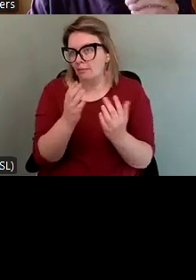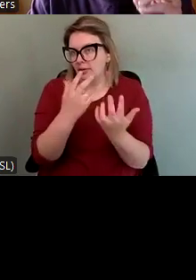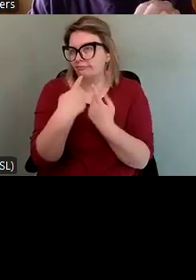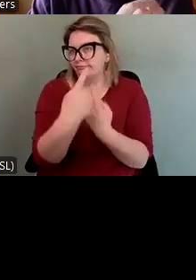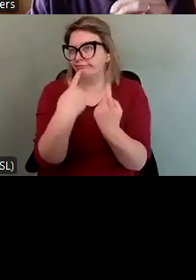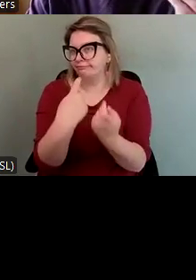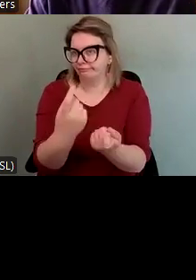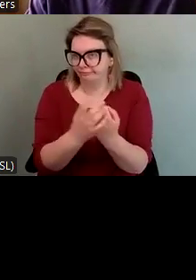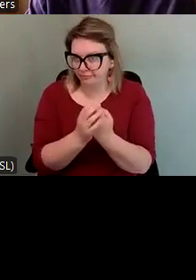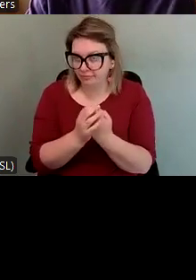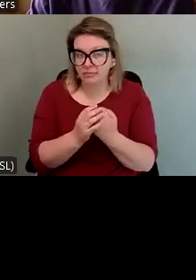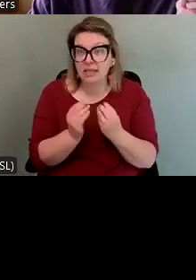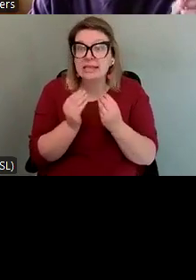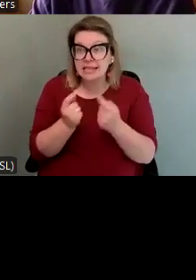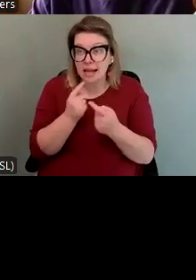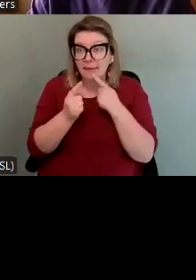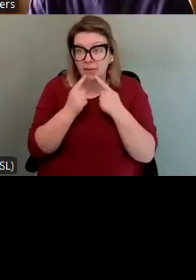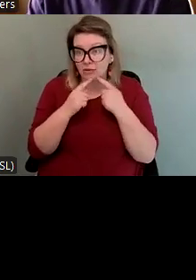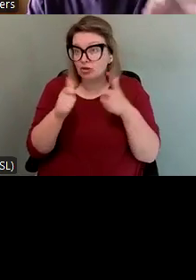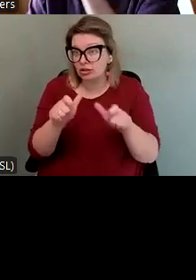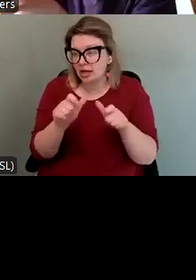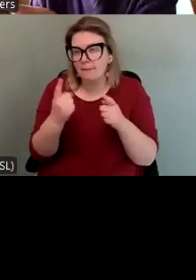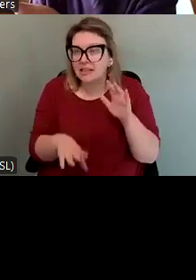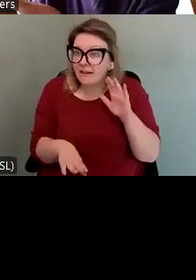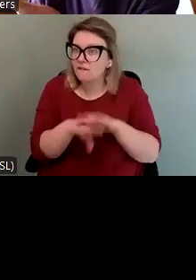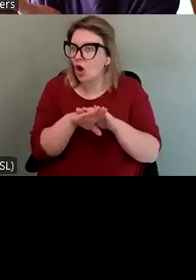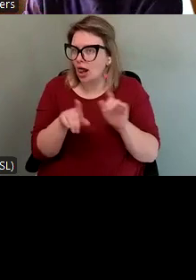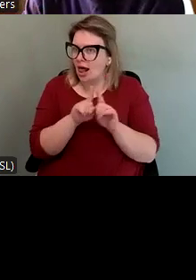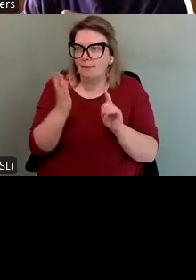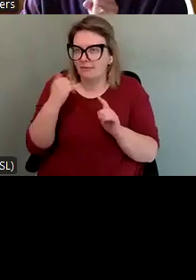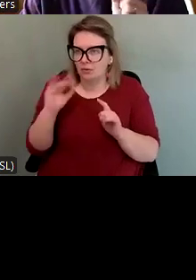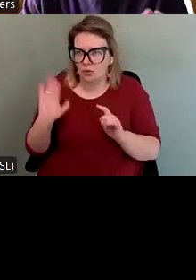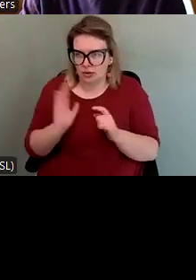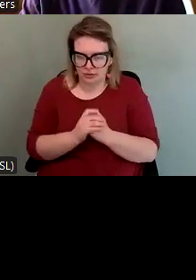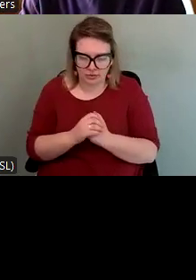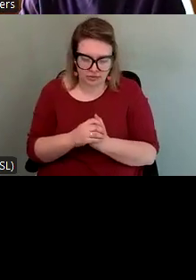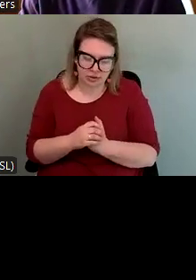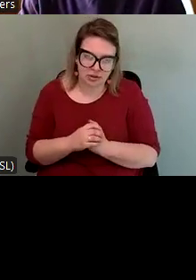Some data is still going through, but it's not giving you the full picture of what's happening.